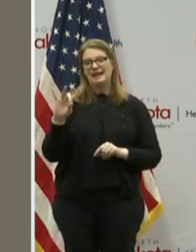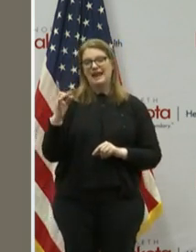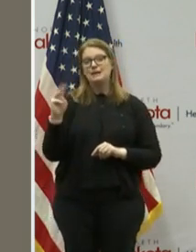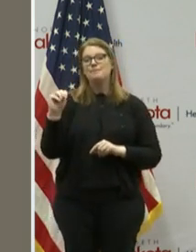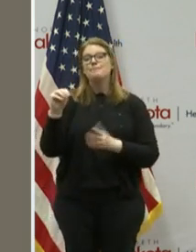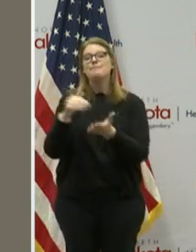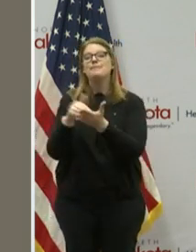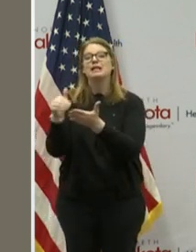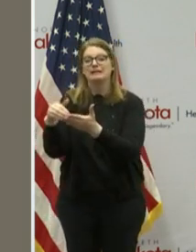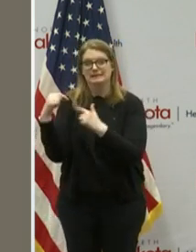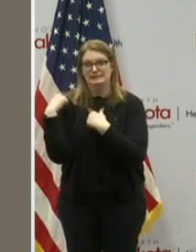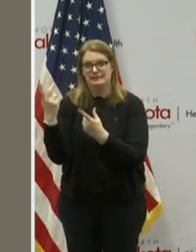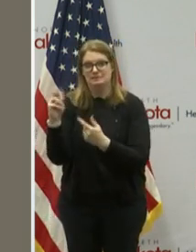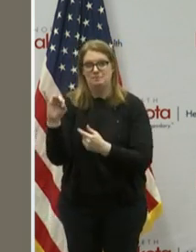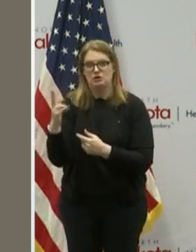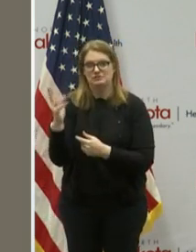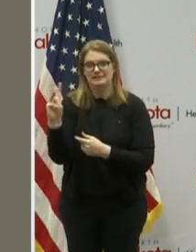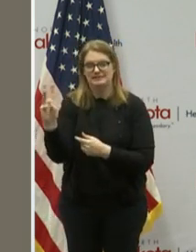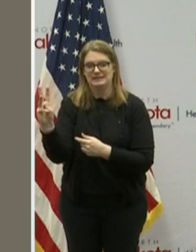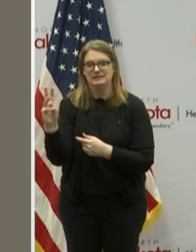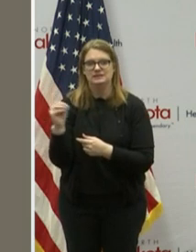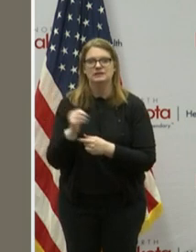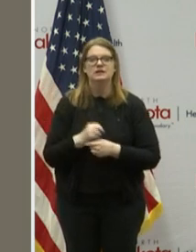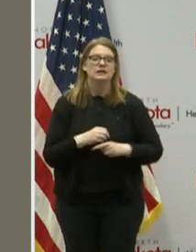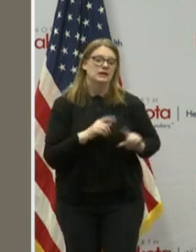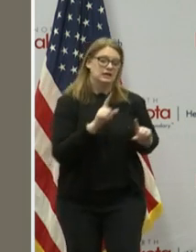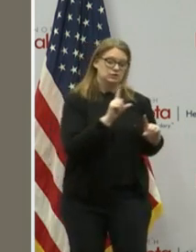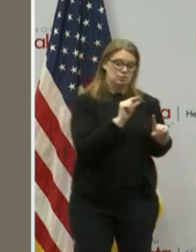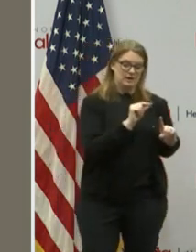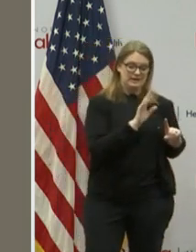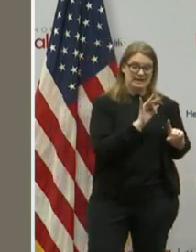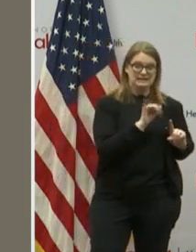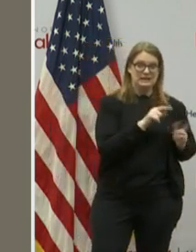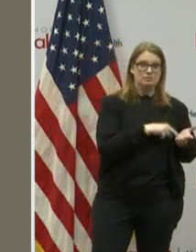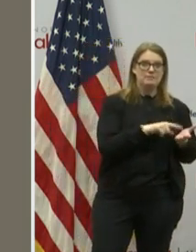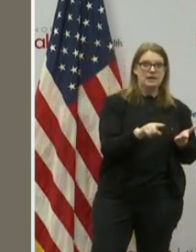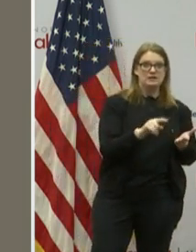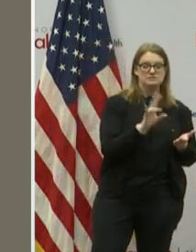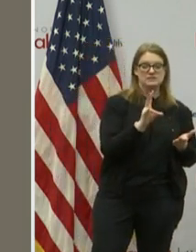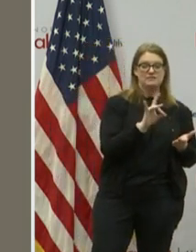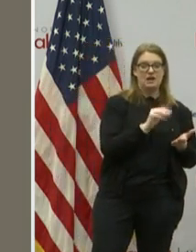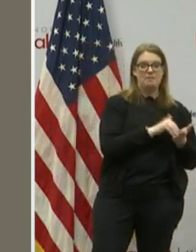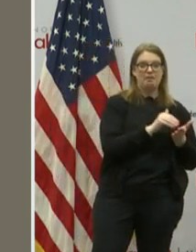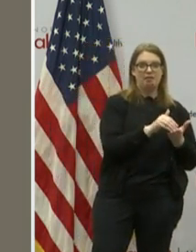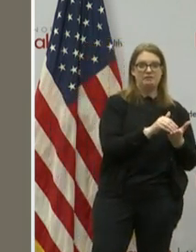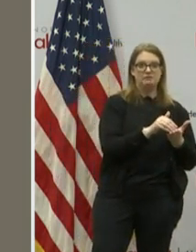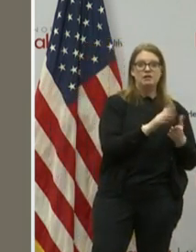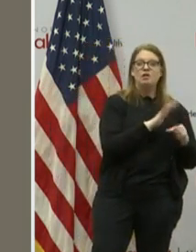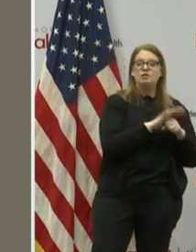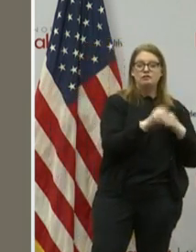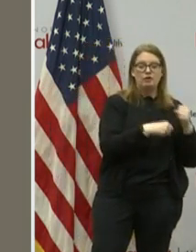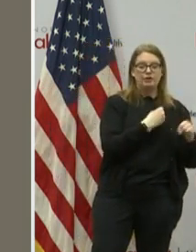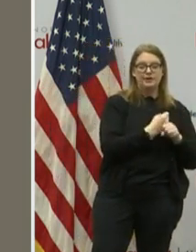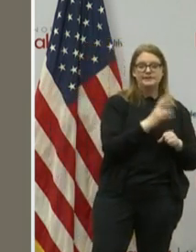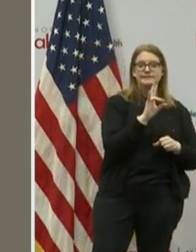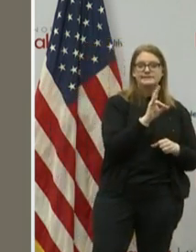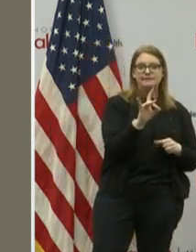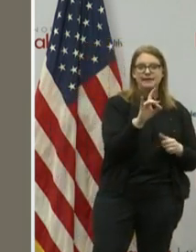CLAIMS NOO -- THAT IS THREE YEARS WORTH OF CLAIMS AND PAID OUT 5.8 MILLION SINCE MARCH 16th AND IN 2019 WE PAID